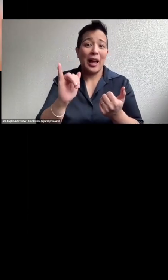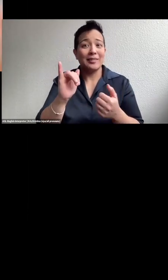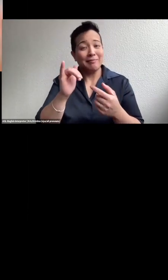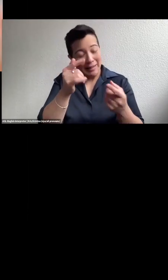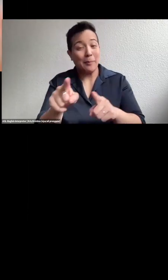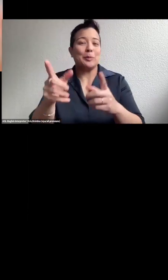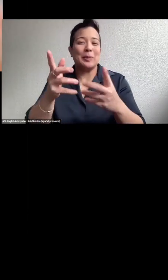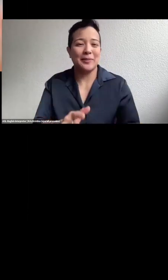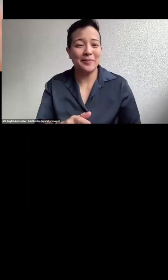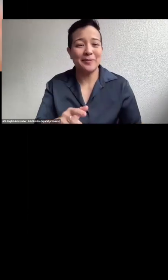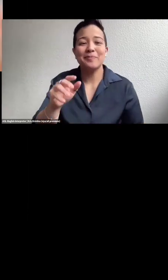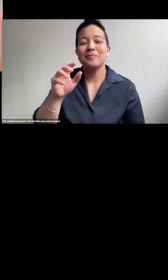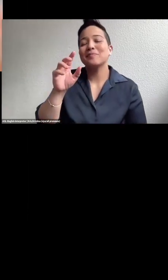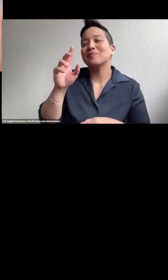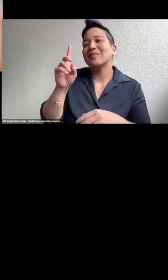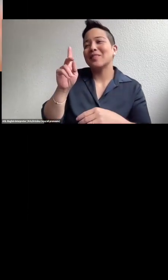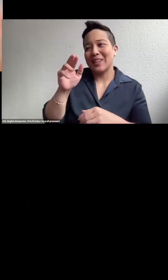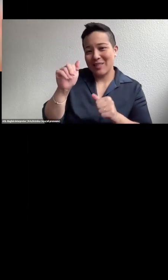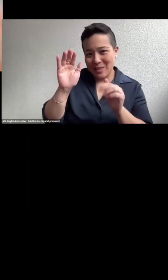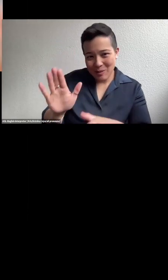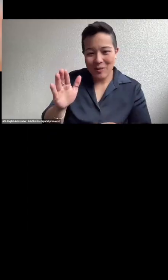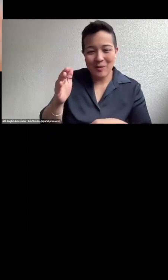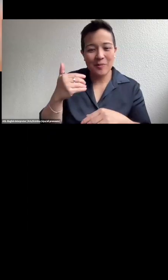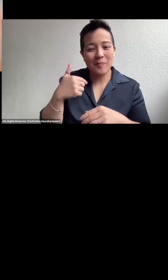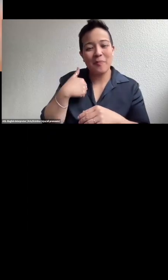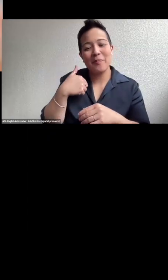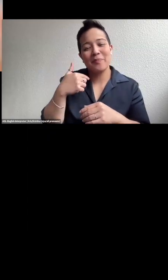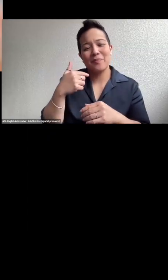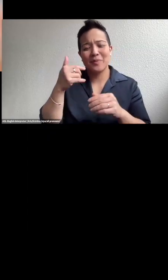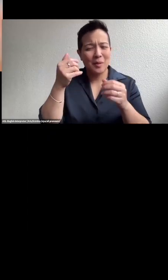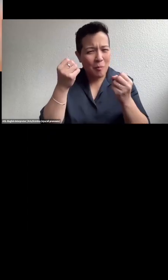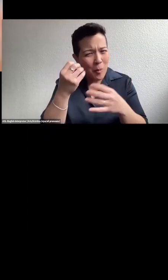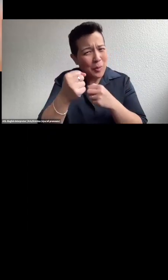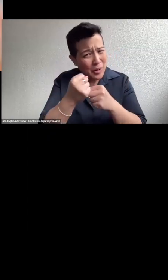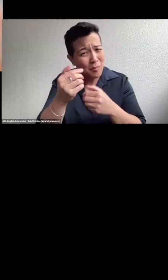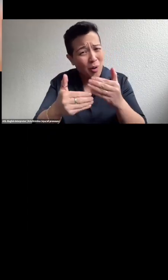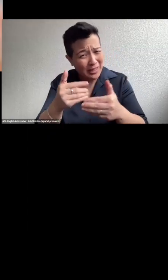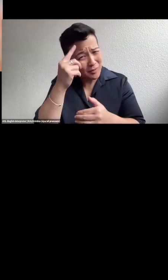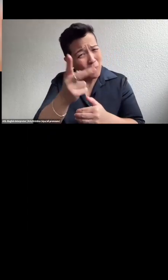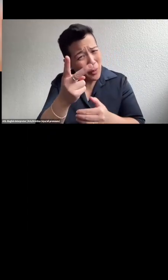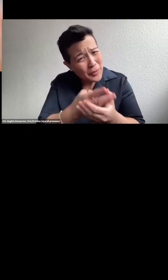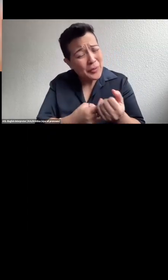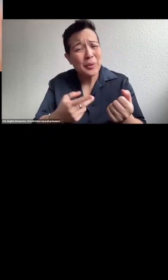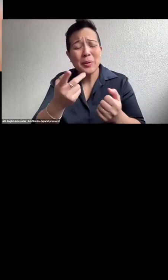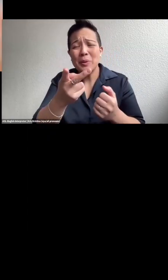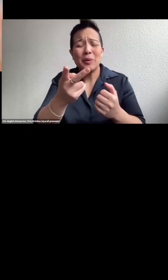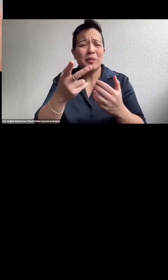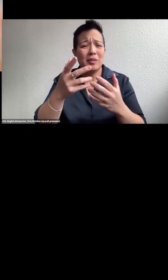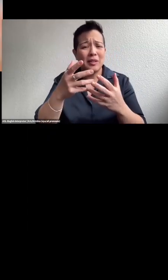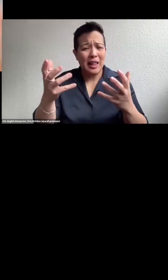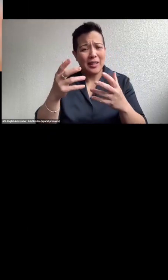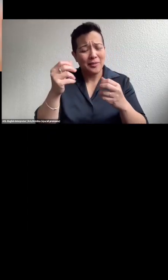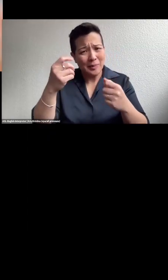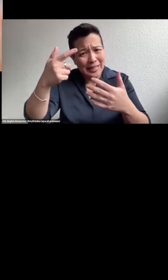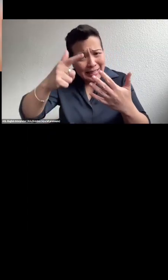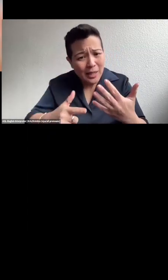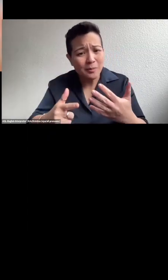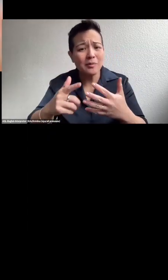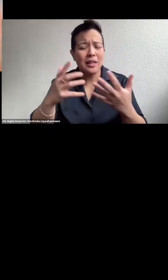Wonderful. Yeah. A multiple year process for both of you that involves so many steps and a lot of uncertainty, it sounds like along the way too.